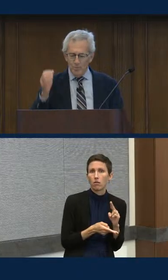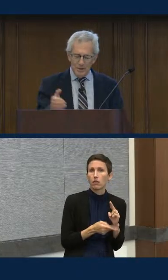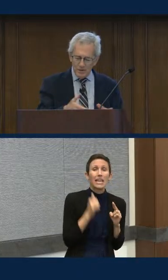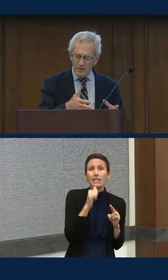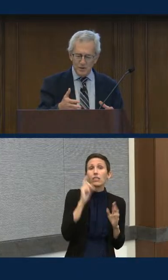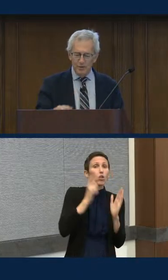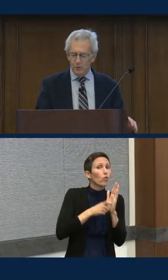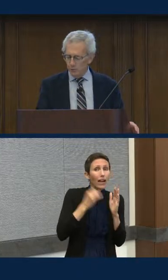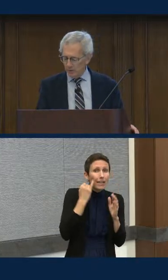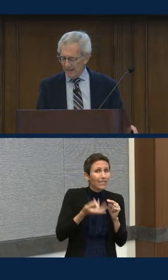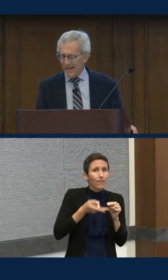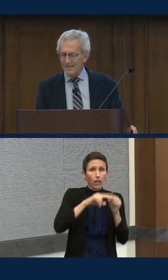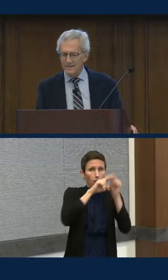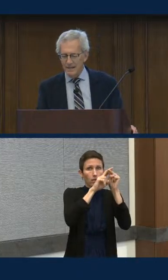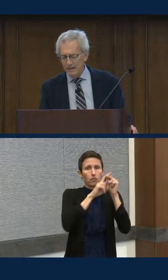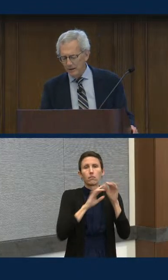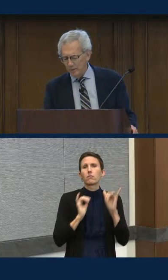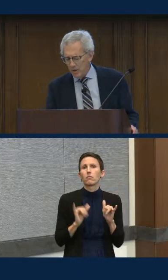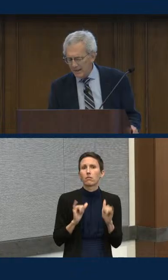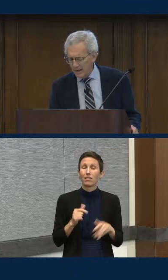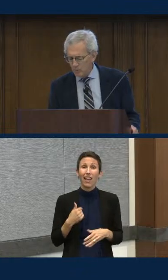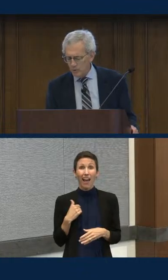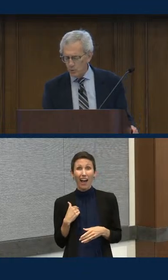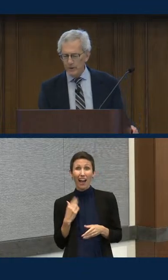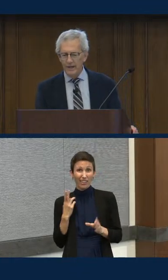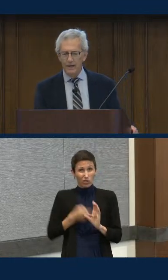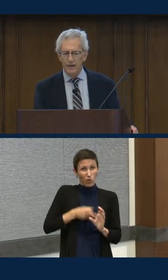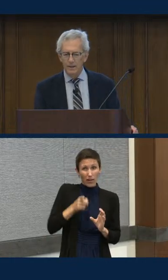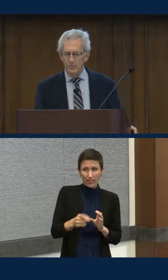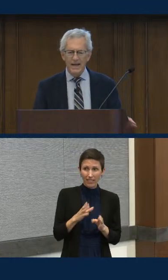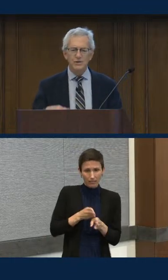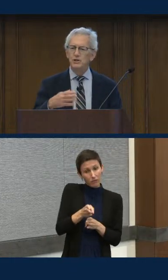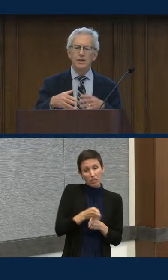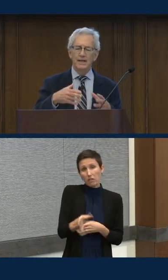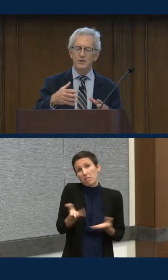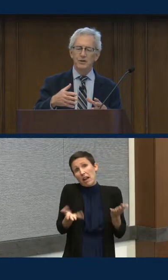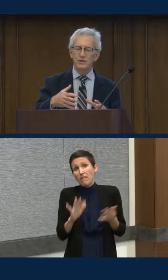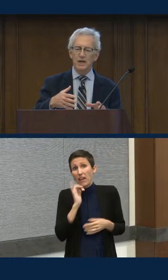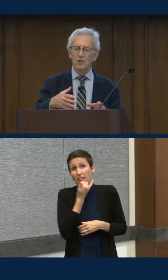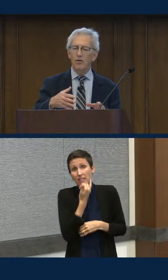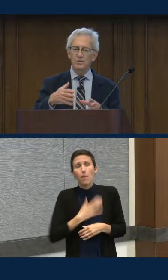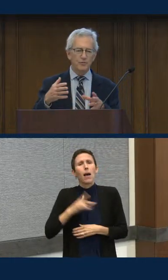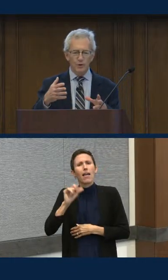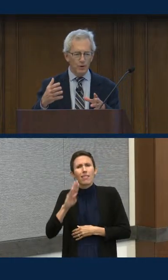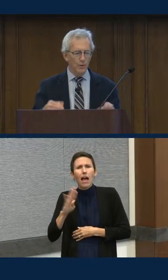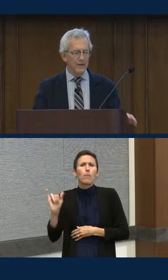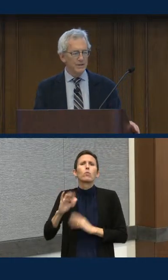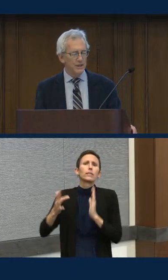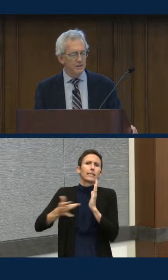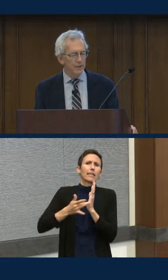really accidentally. My lab was